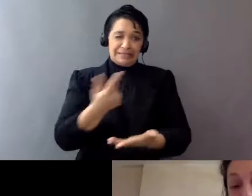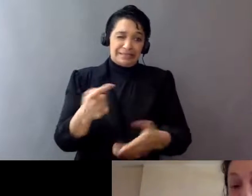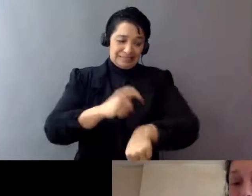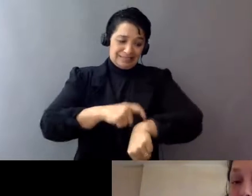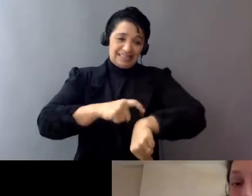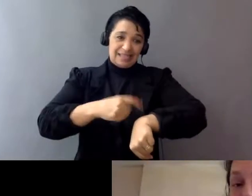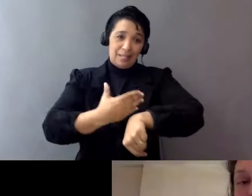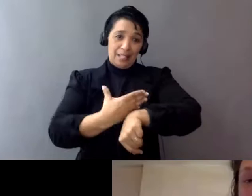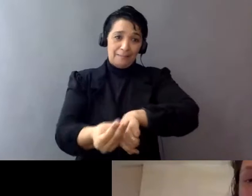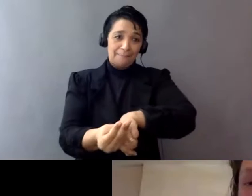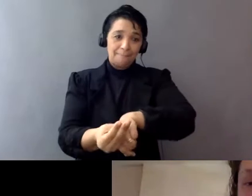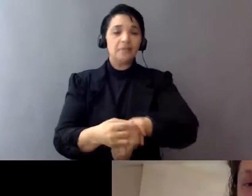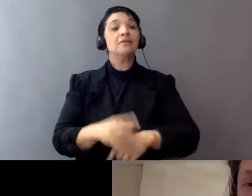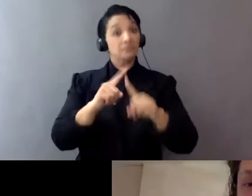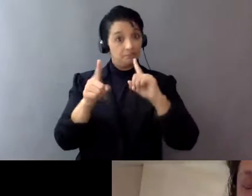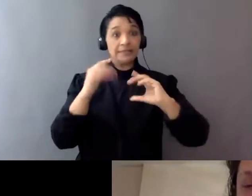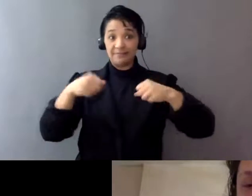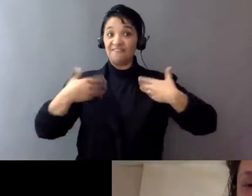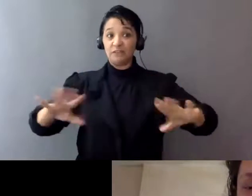I did send my e mail, I'm happy to follow up.